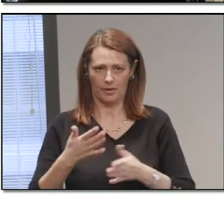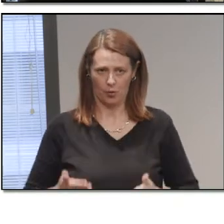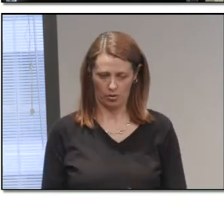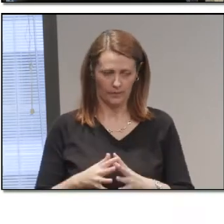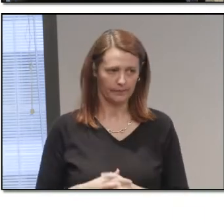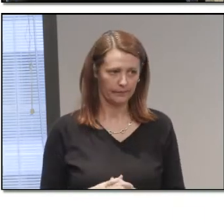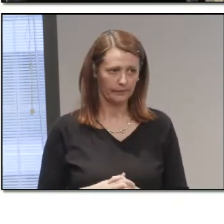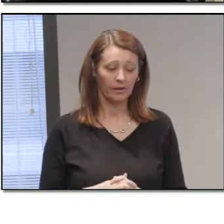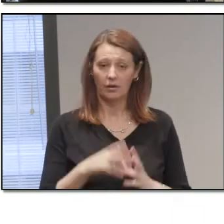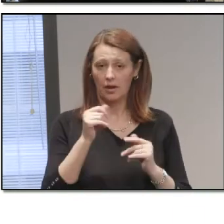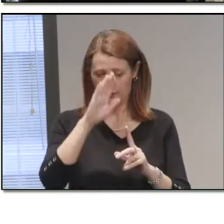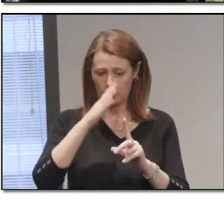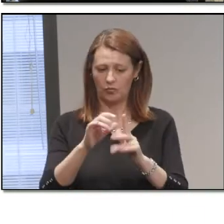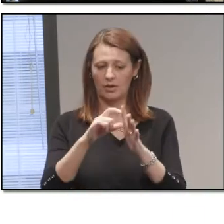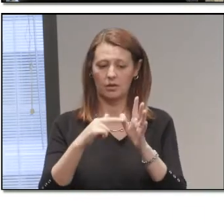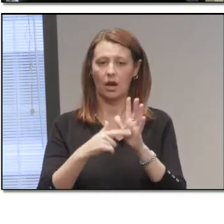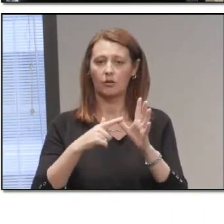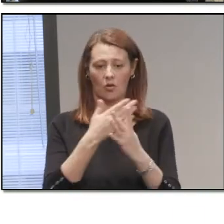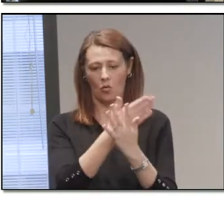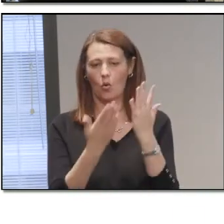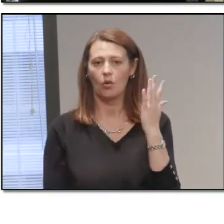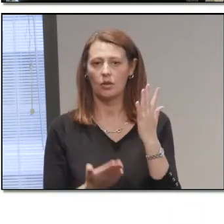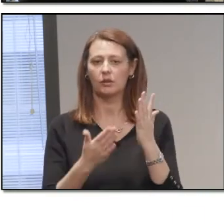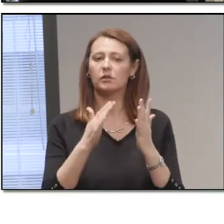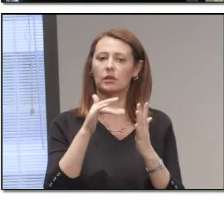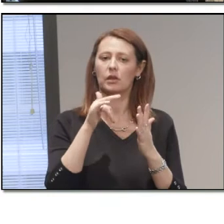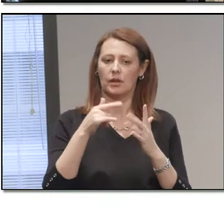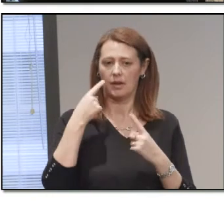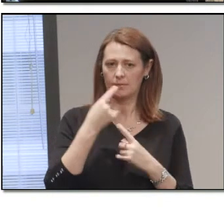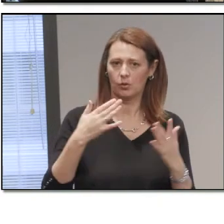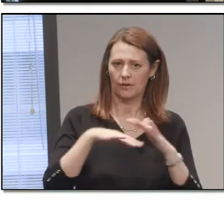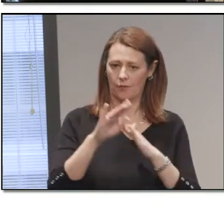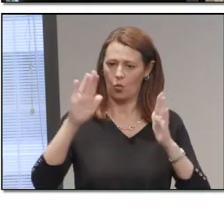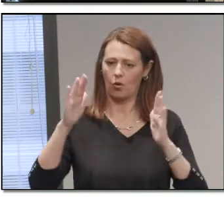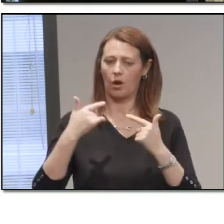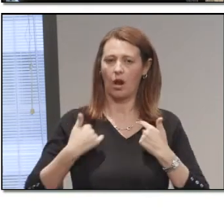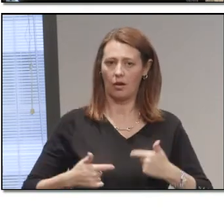in humans on all of these exposures decreasing lung function at birth, ambient air pollution,